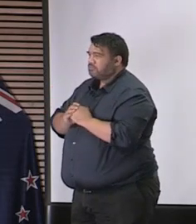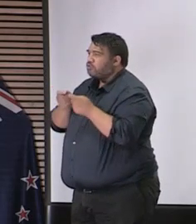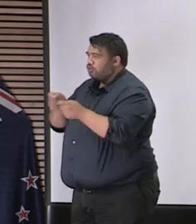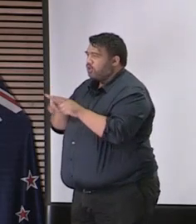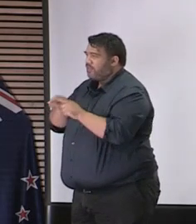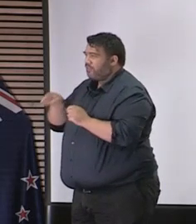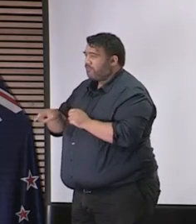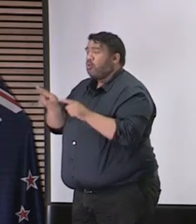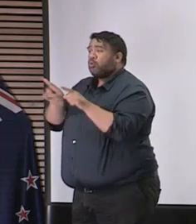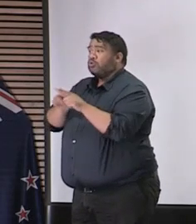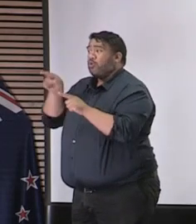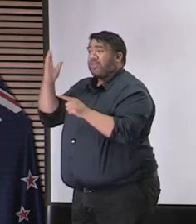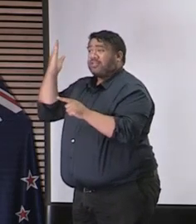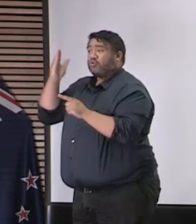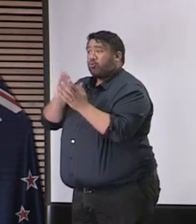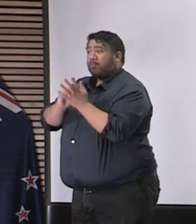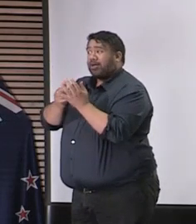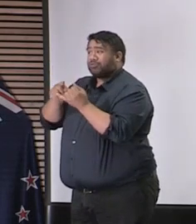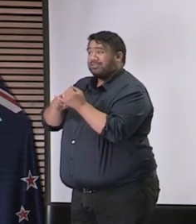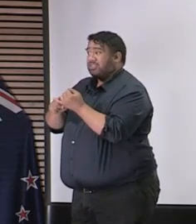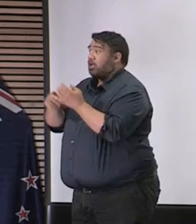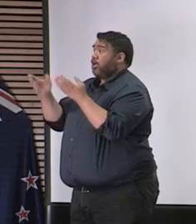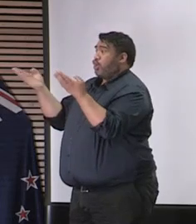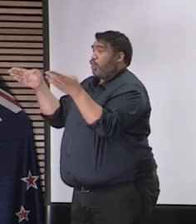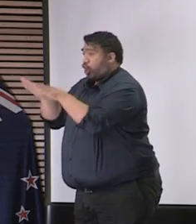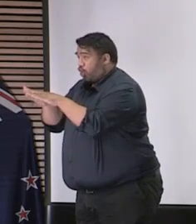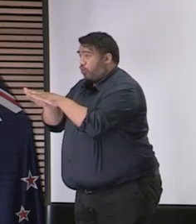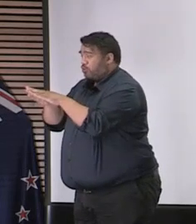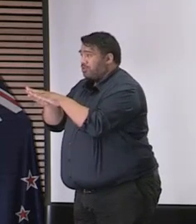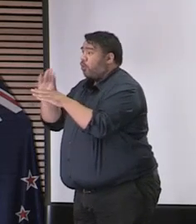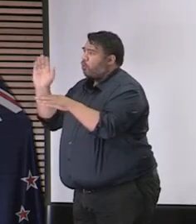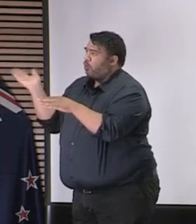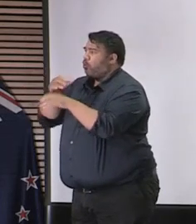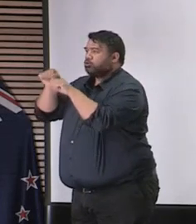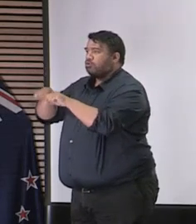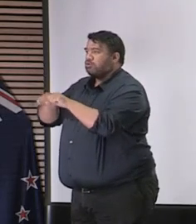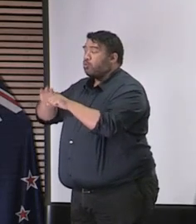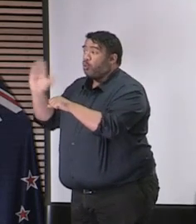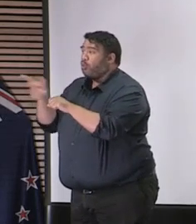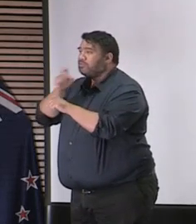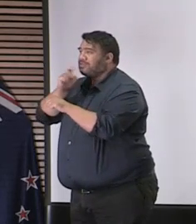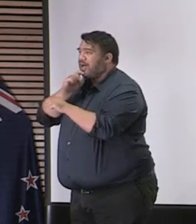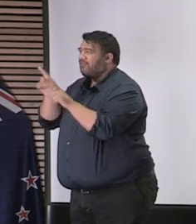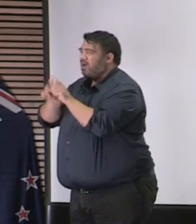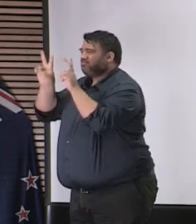point I would make, just a reminder about the Marist cluster, when the school was